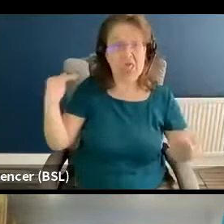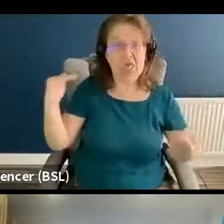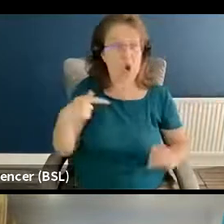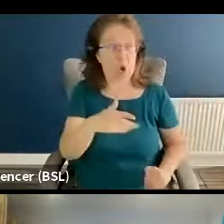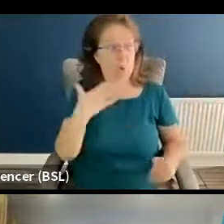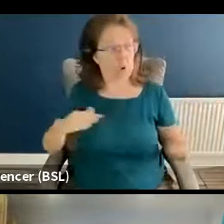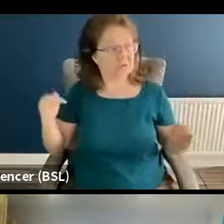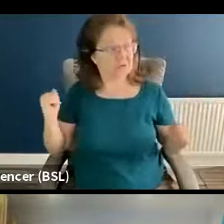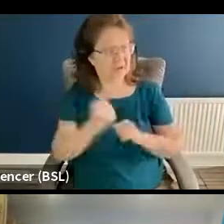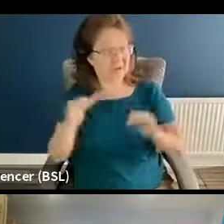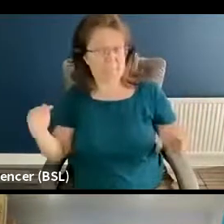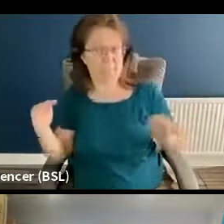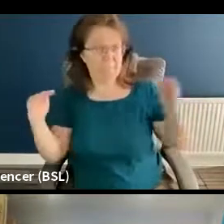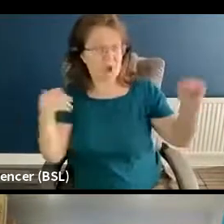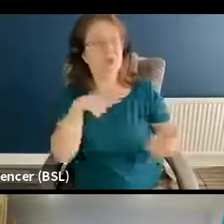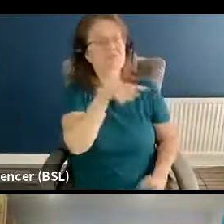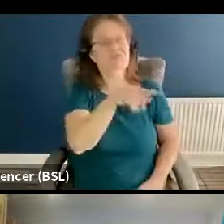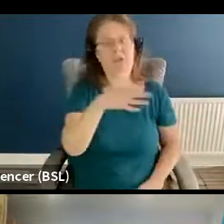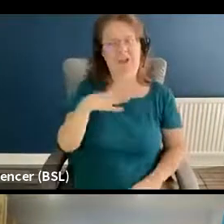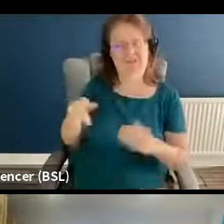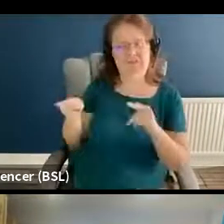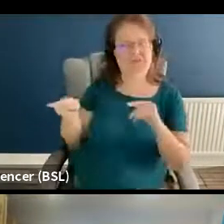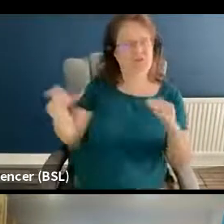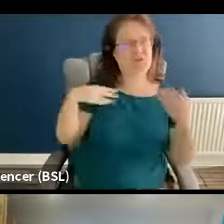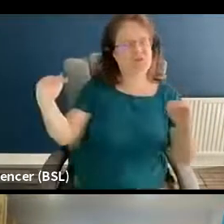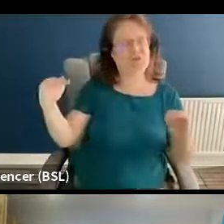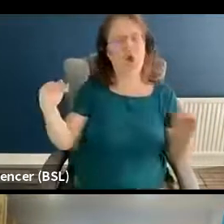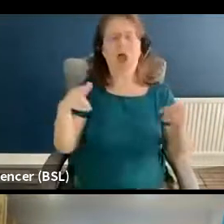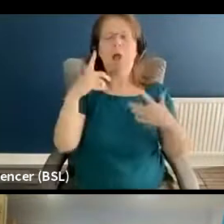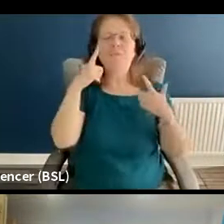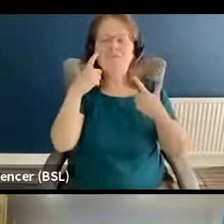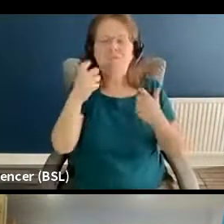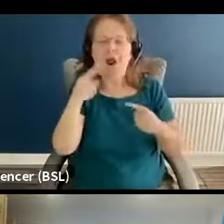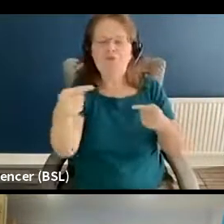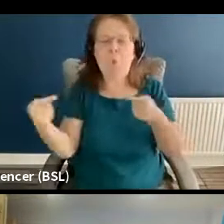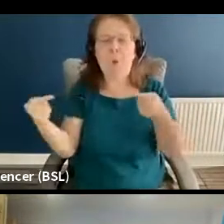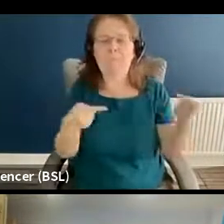to keep up with them. So find your competitor. Who's doing a better job.There will be one.